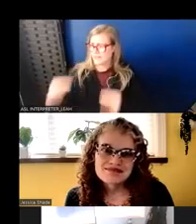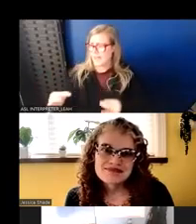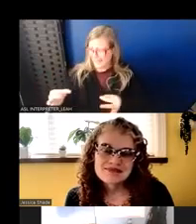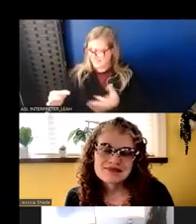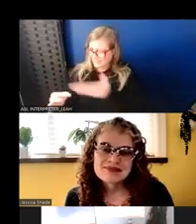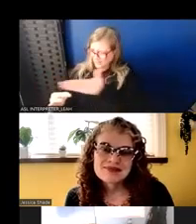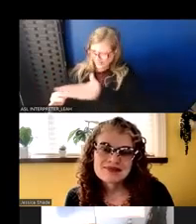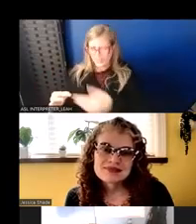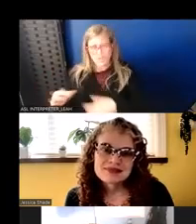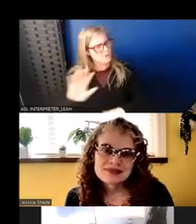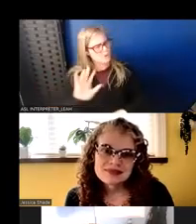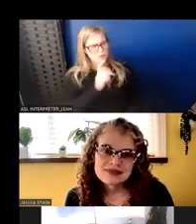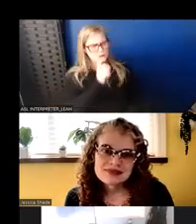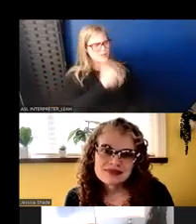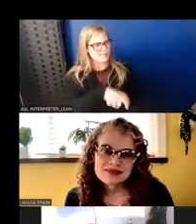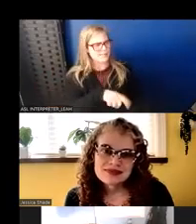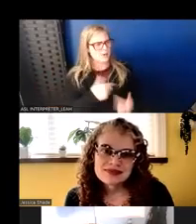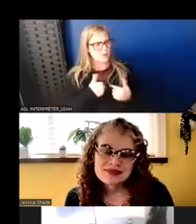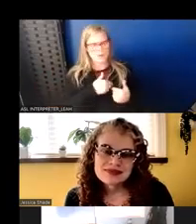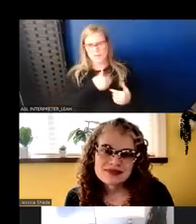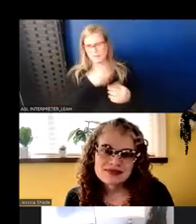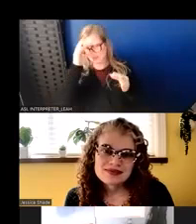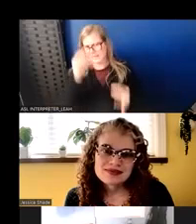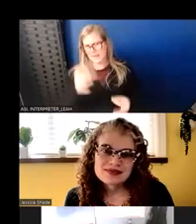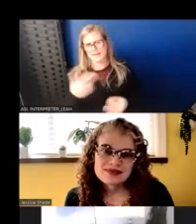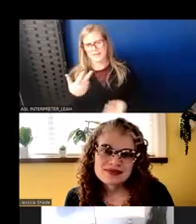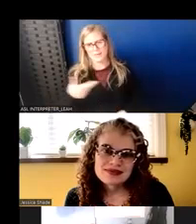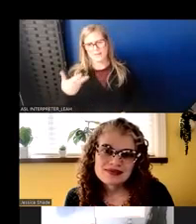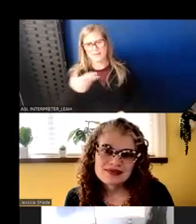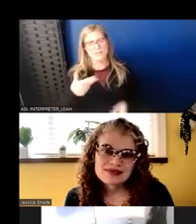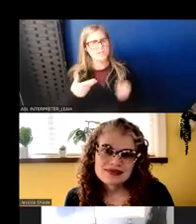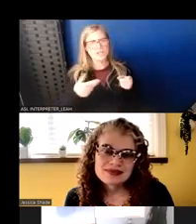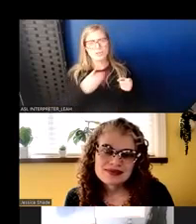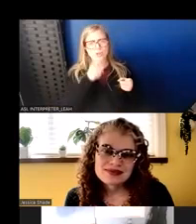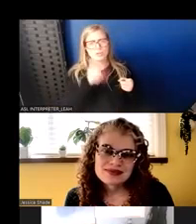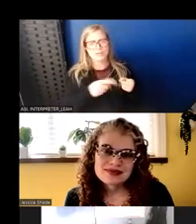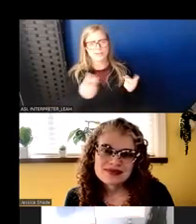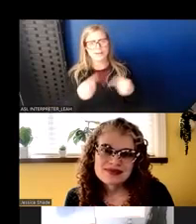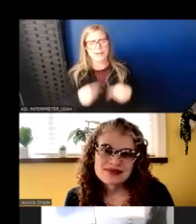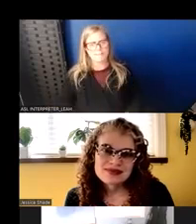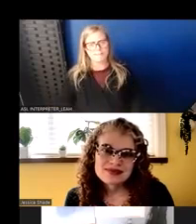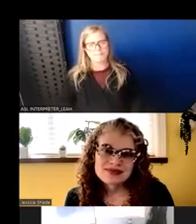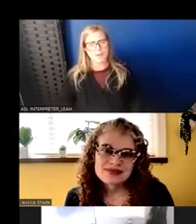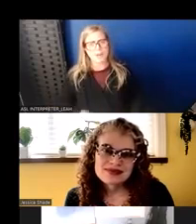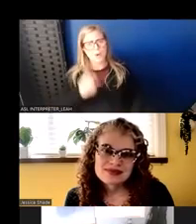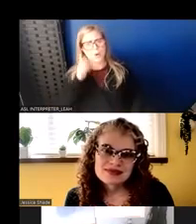We're going to make the decision in a room of three of us and you don't need to come. We're going to tell you what we want to do.